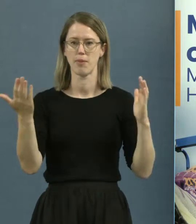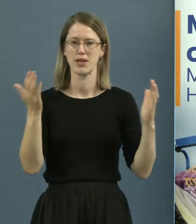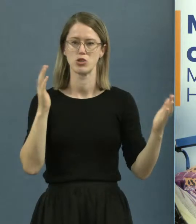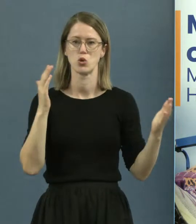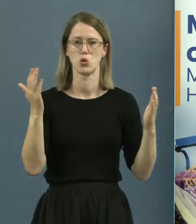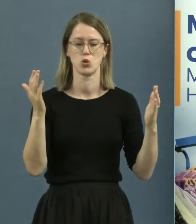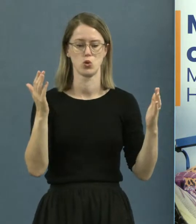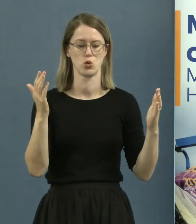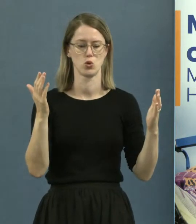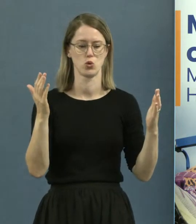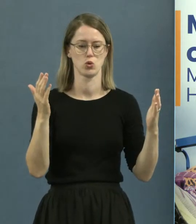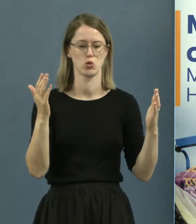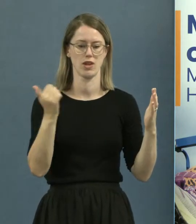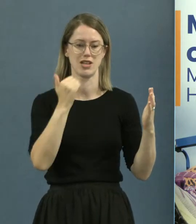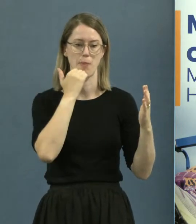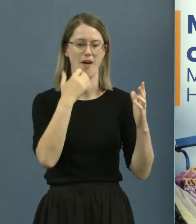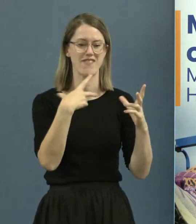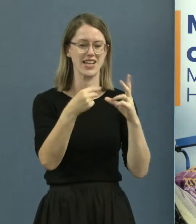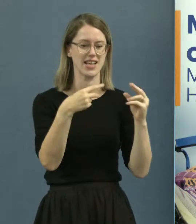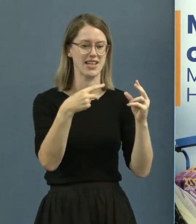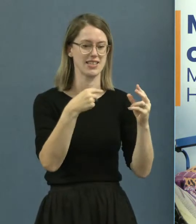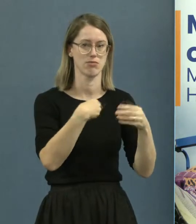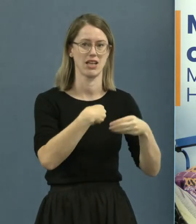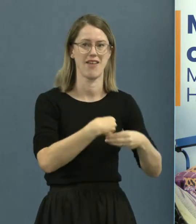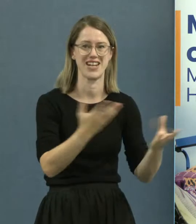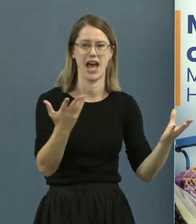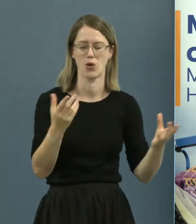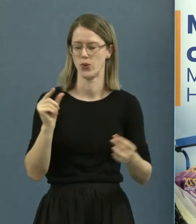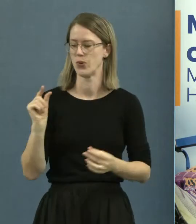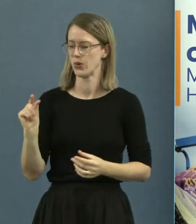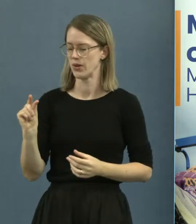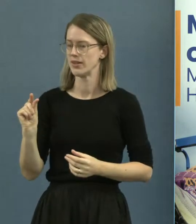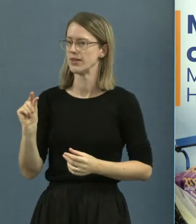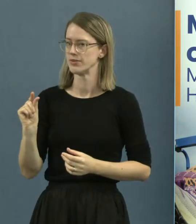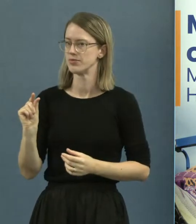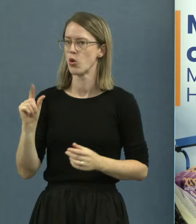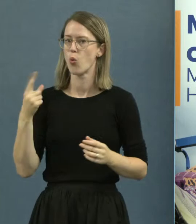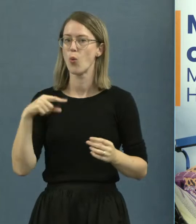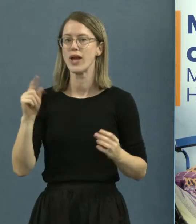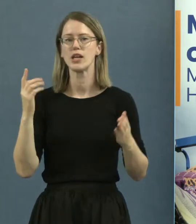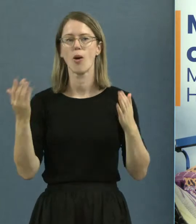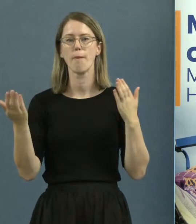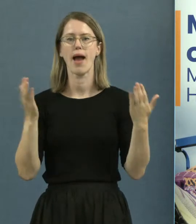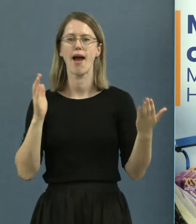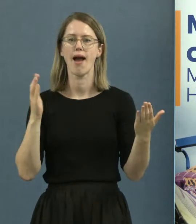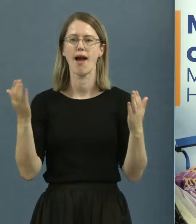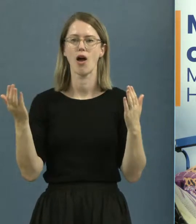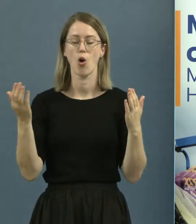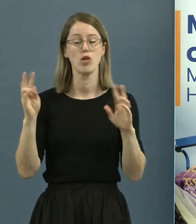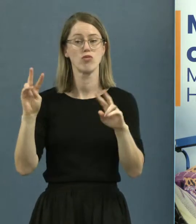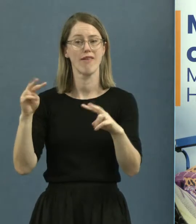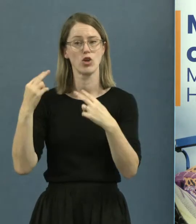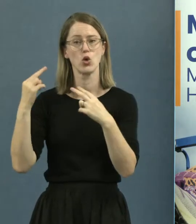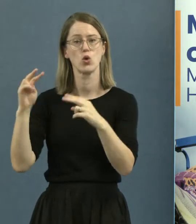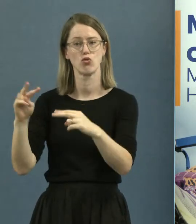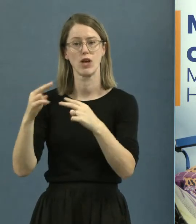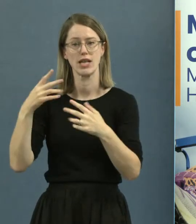in the context of vaccines that have been given and we